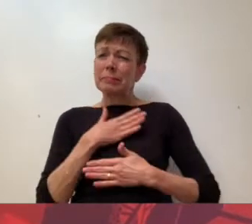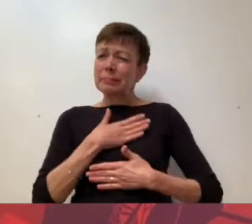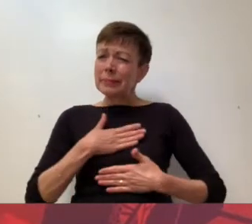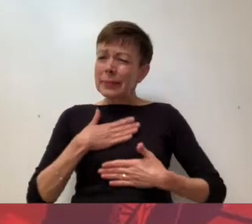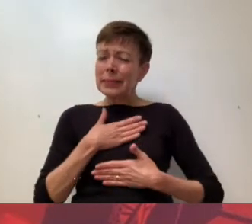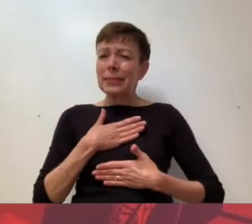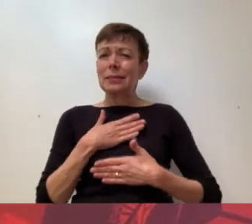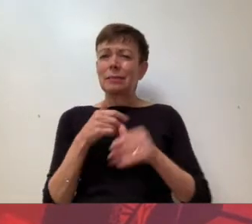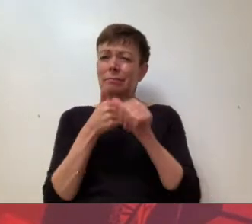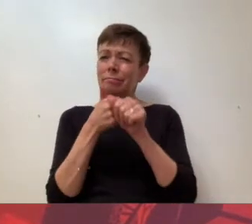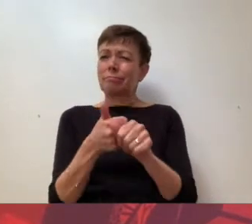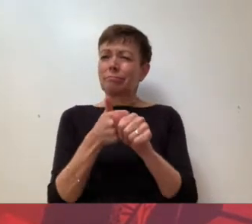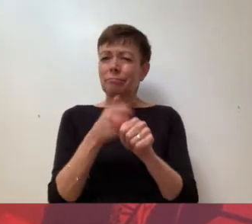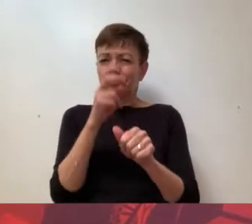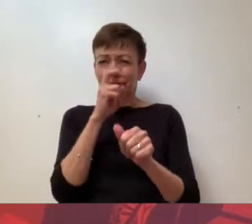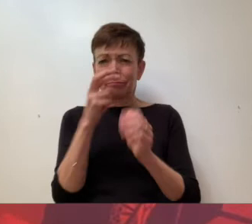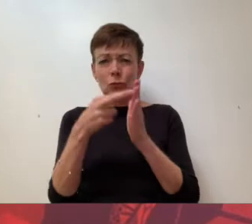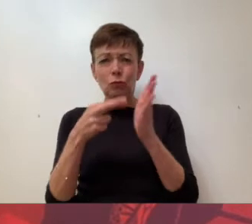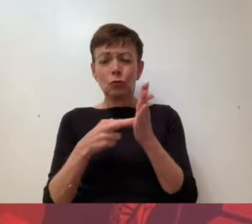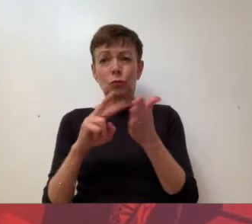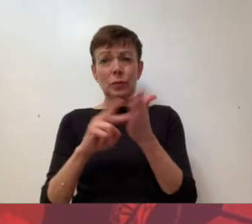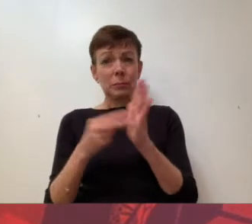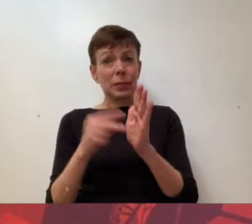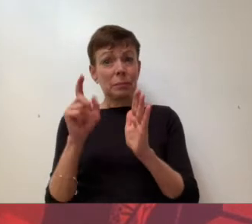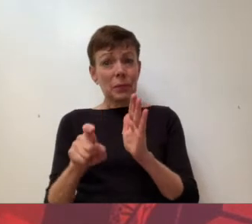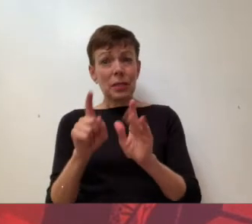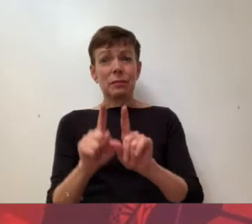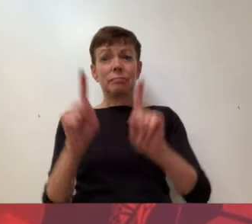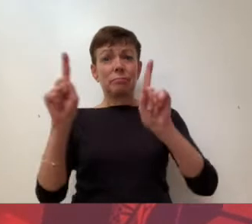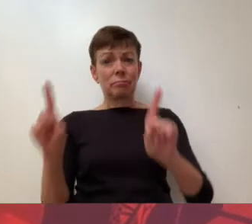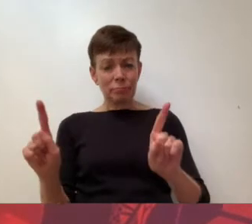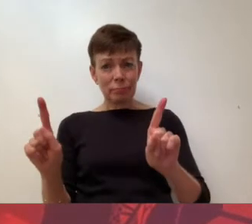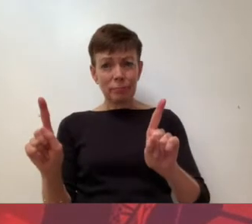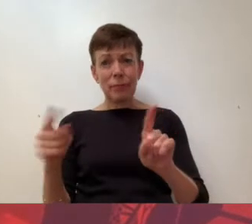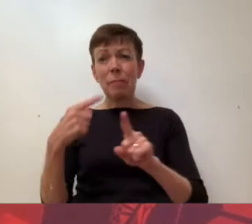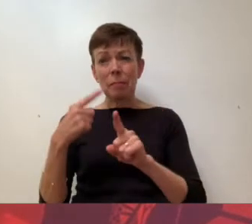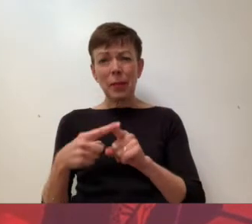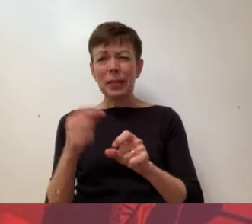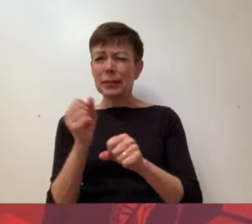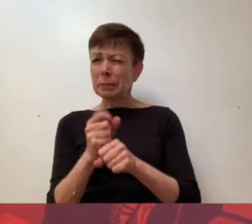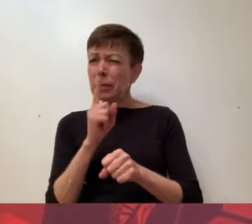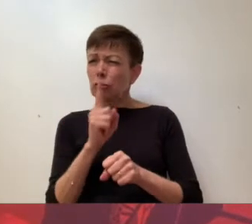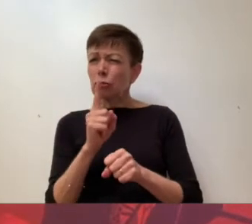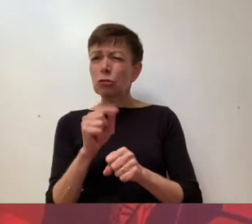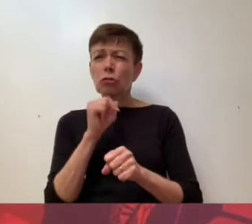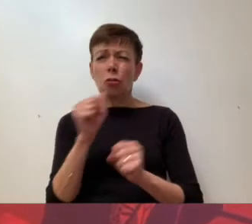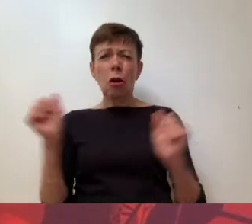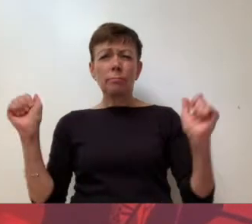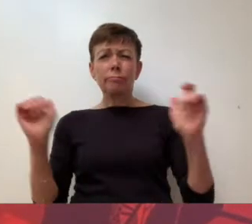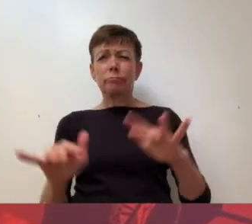members of public please to continue to practice physical distancing and to please ensure that